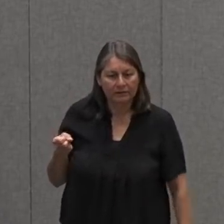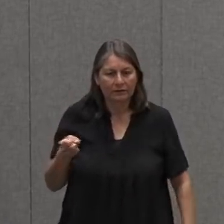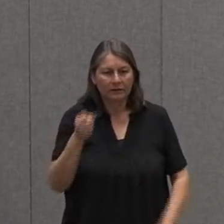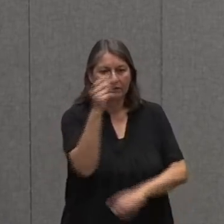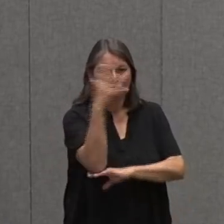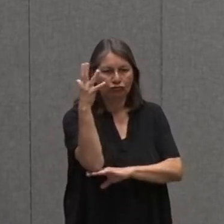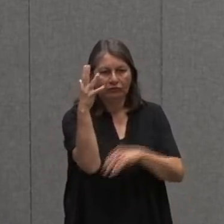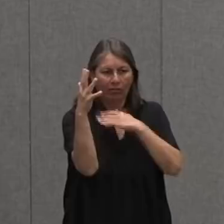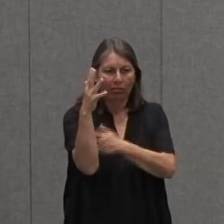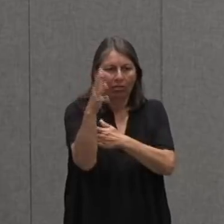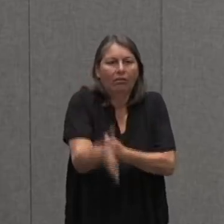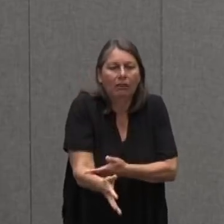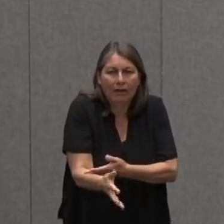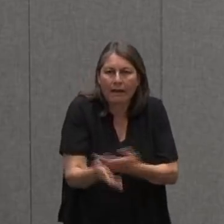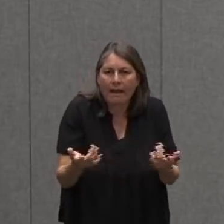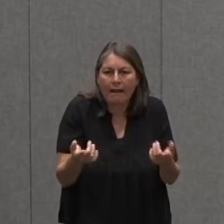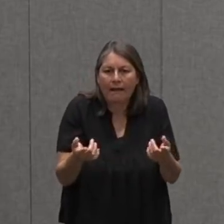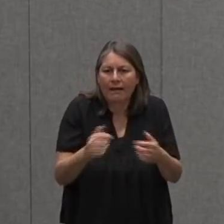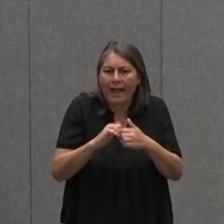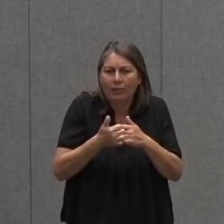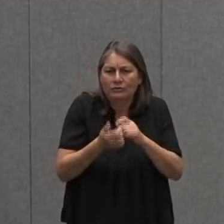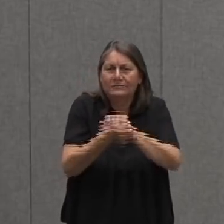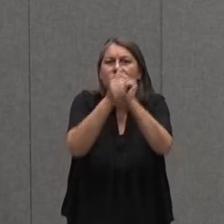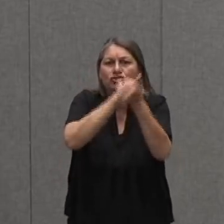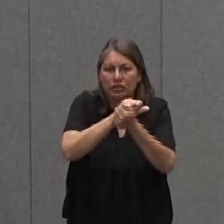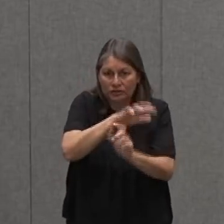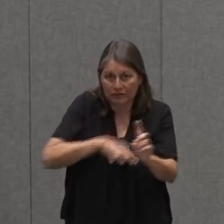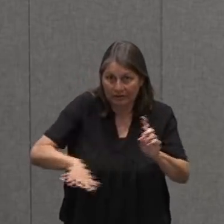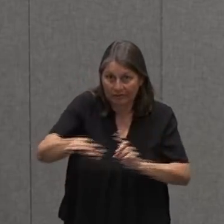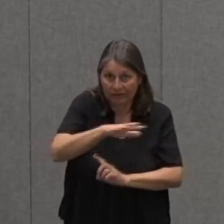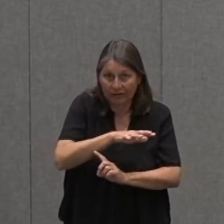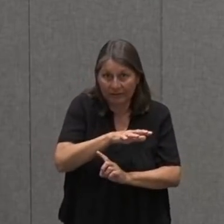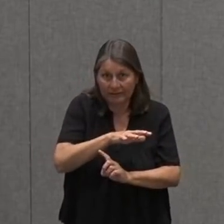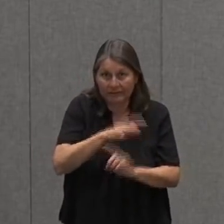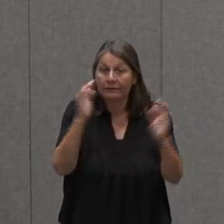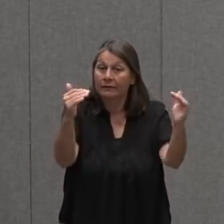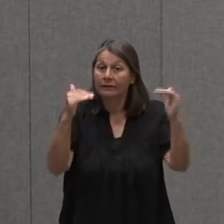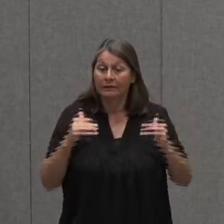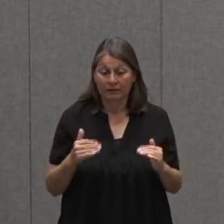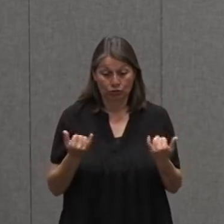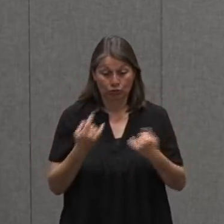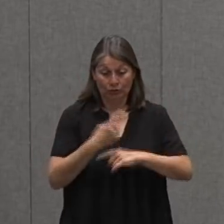How does that change our environment? And then today, we talked about drought